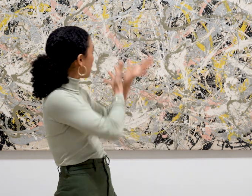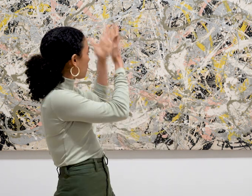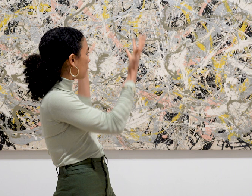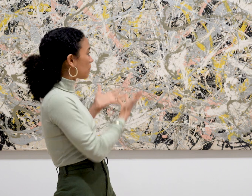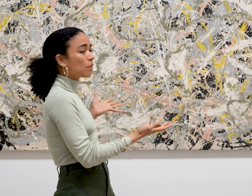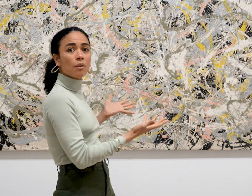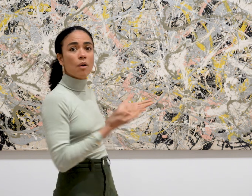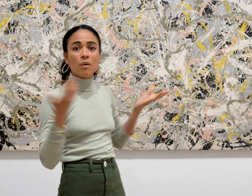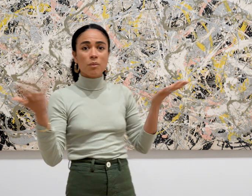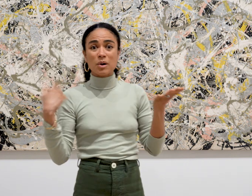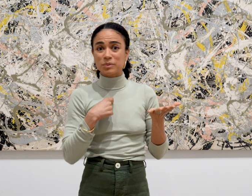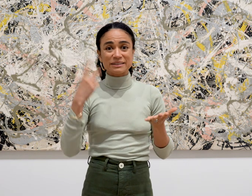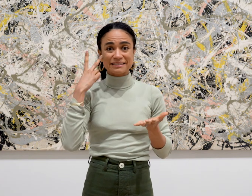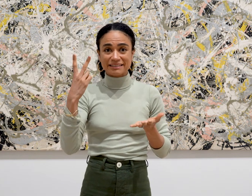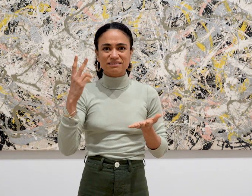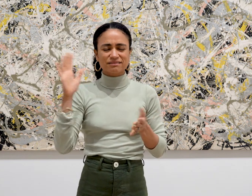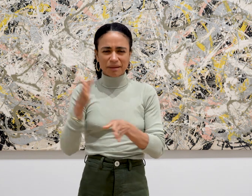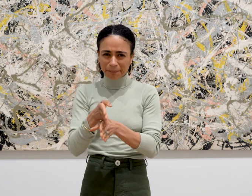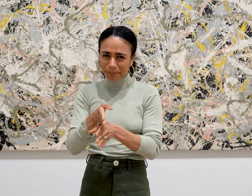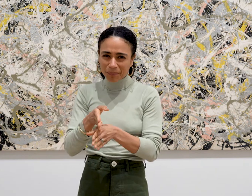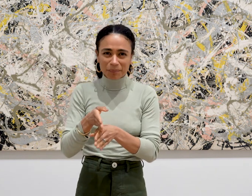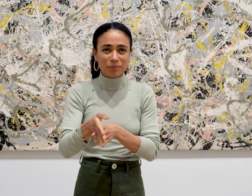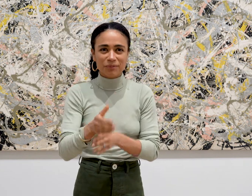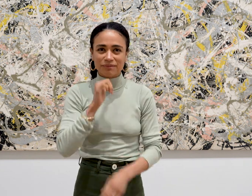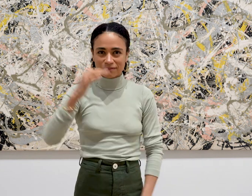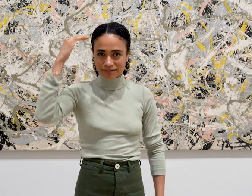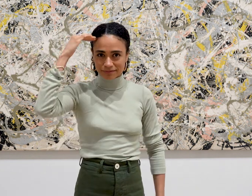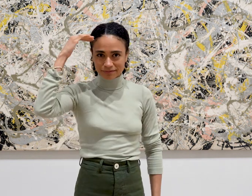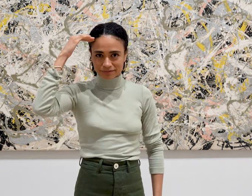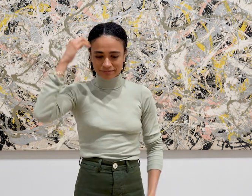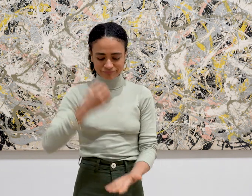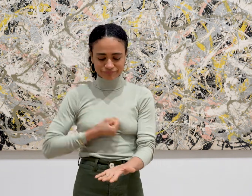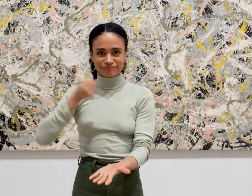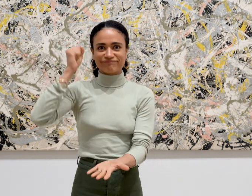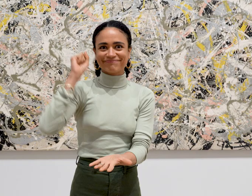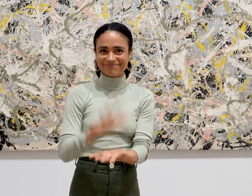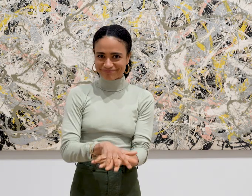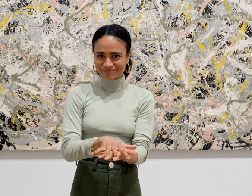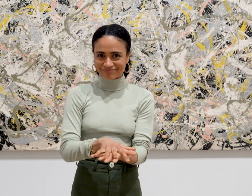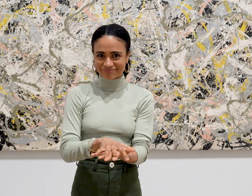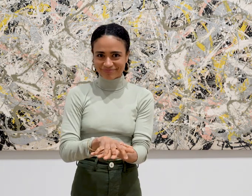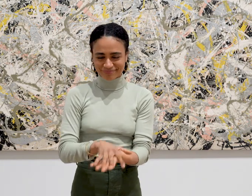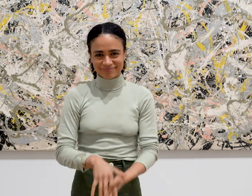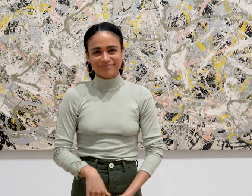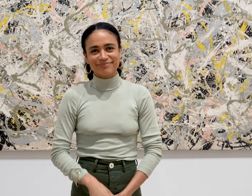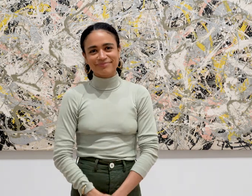compared to this painting, which is expressed subconsciously.